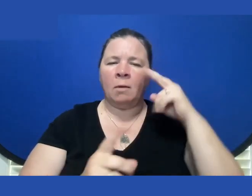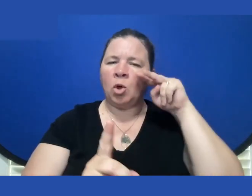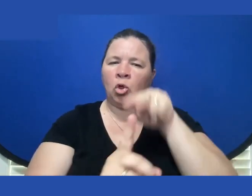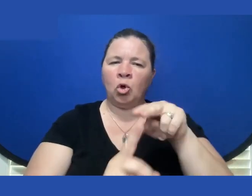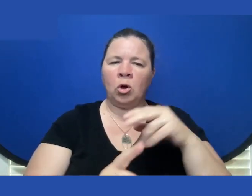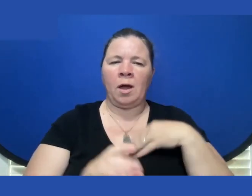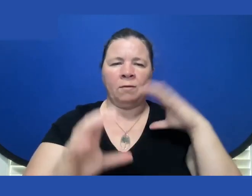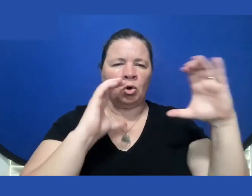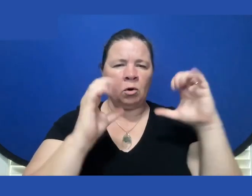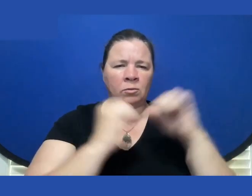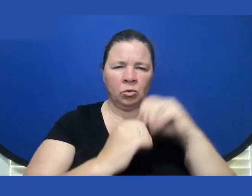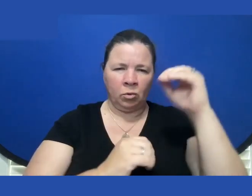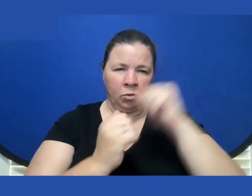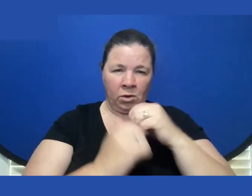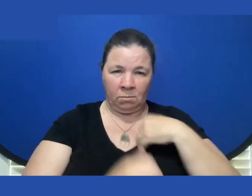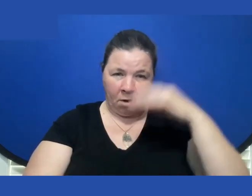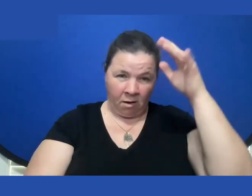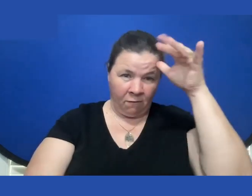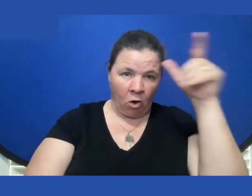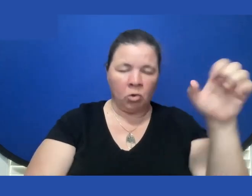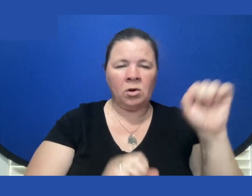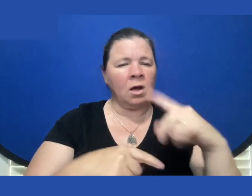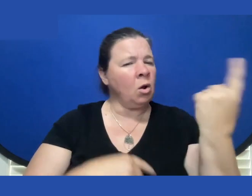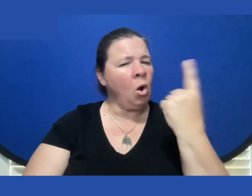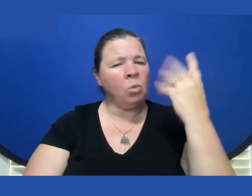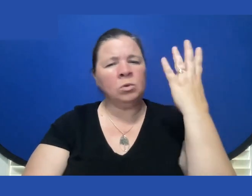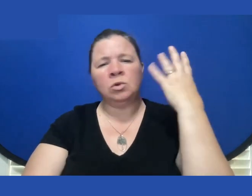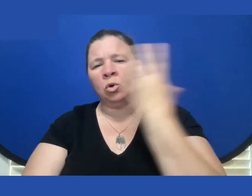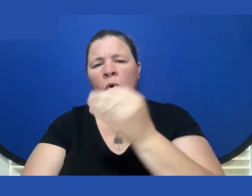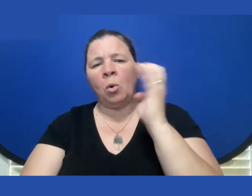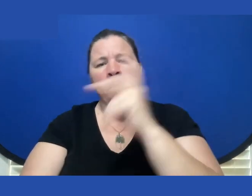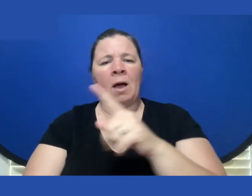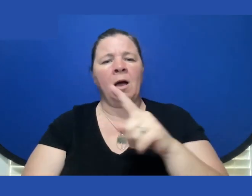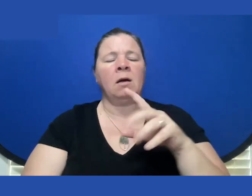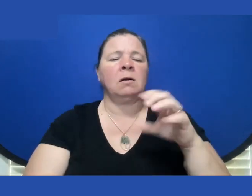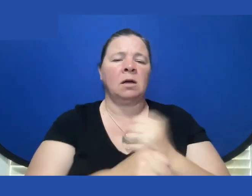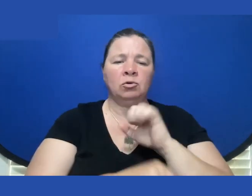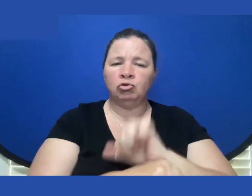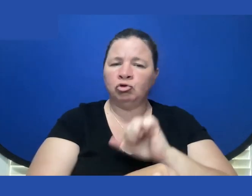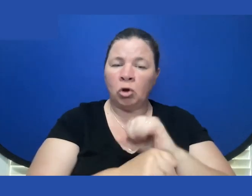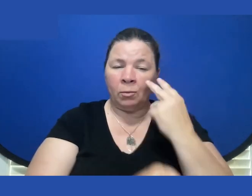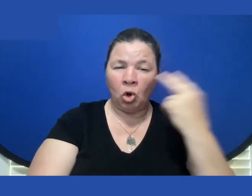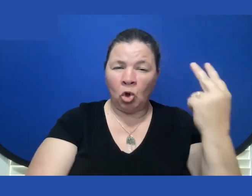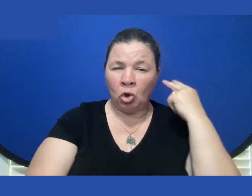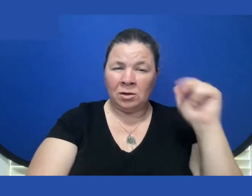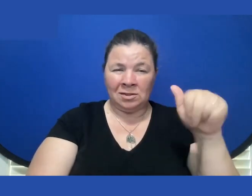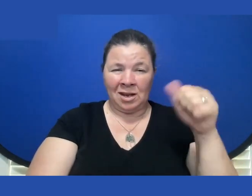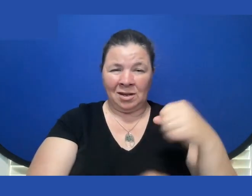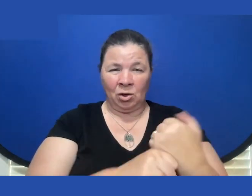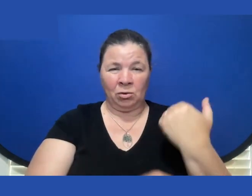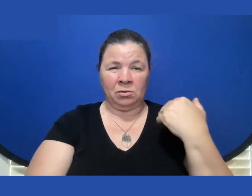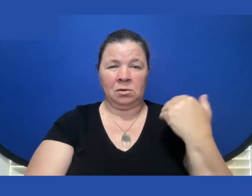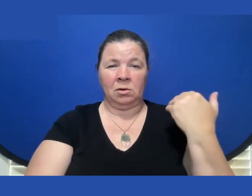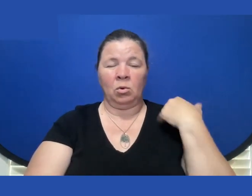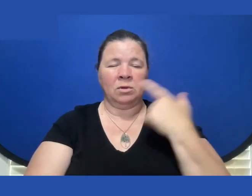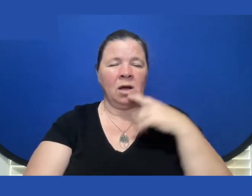with my father and he said, "You can always go back and get a job. You're gonna look back 10 years from now and say, 'I wish I took that shot.'"